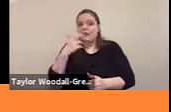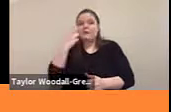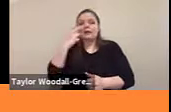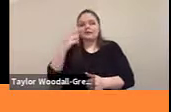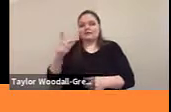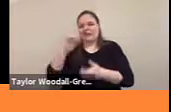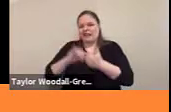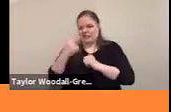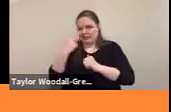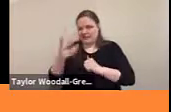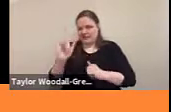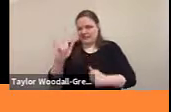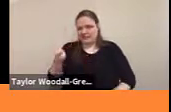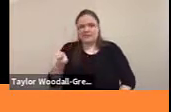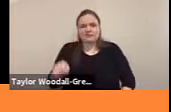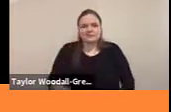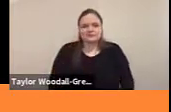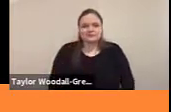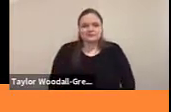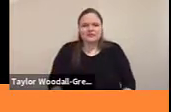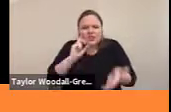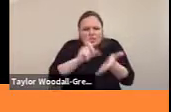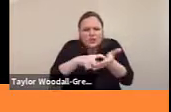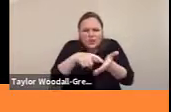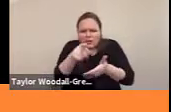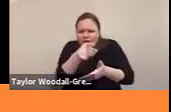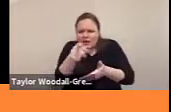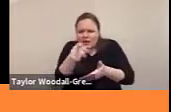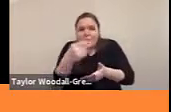Note how the blue building looks more green.